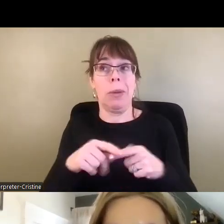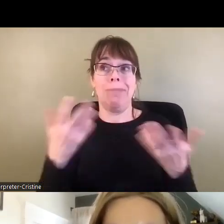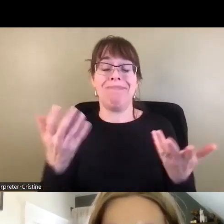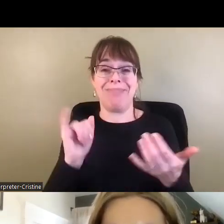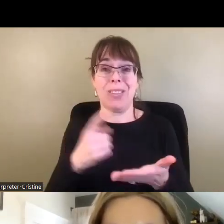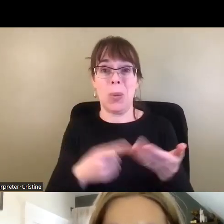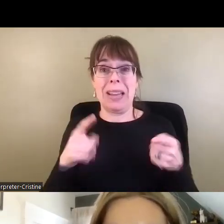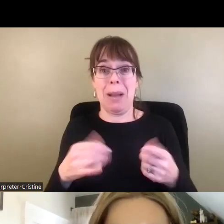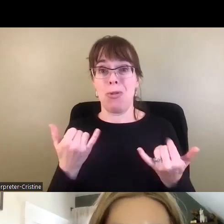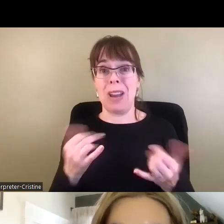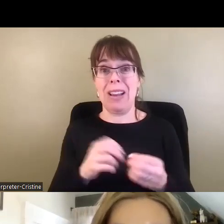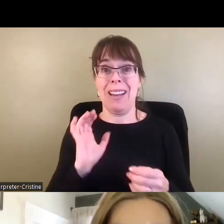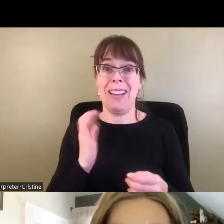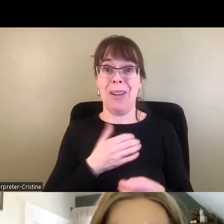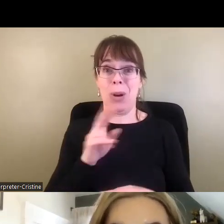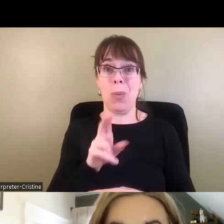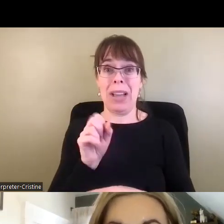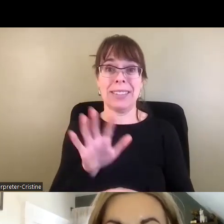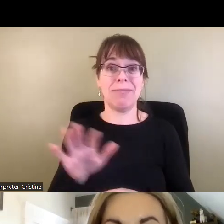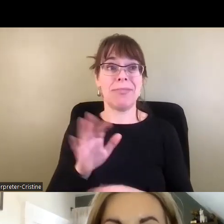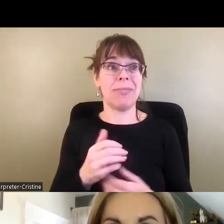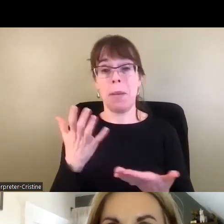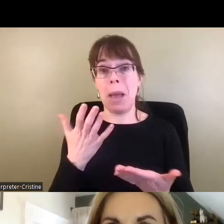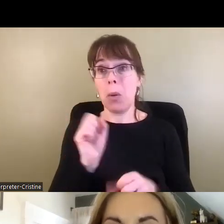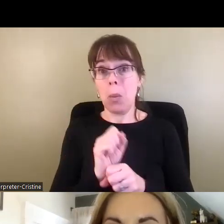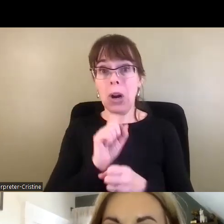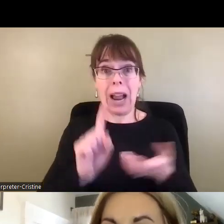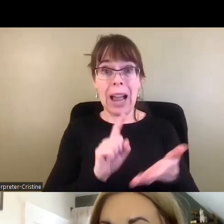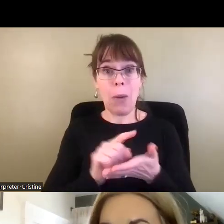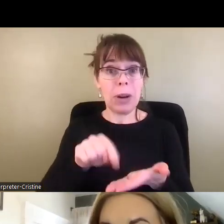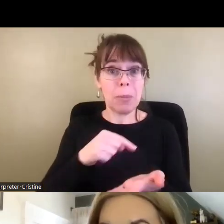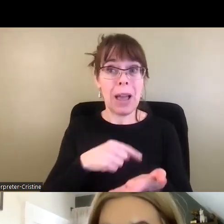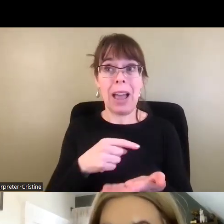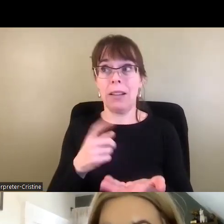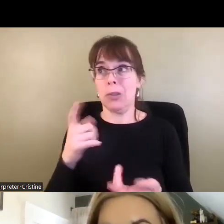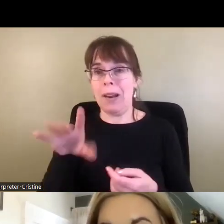If you have an hourly job, you're not only dealing with trying to get that time off from work,